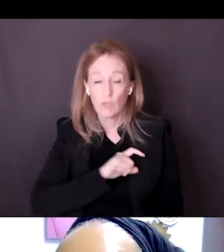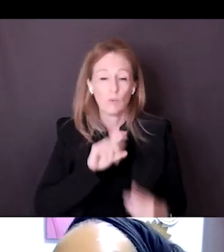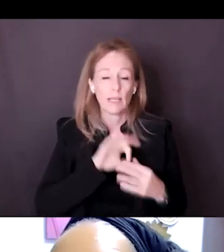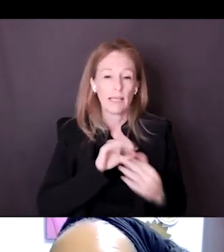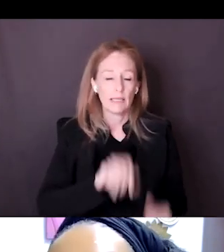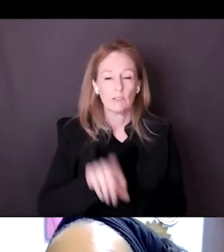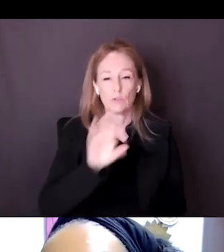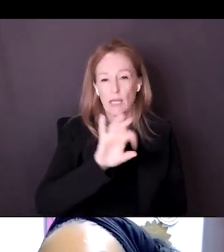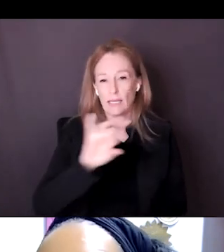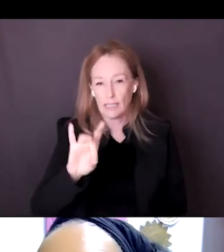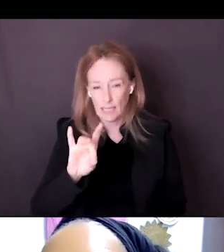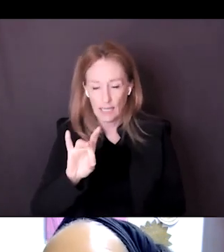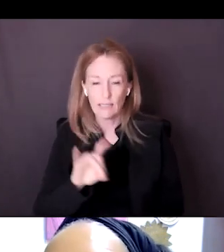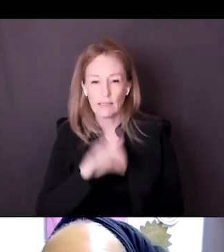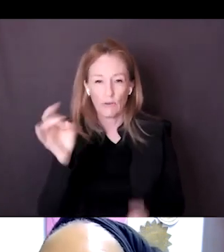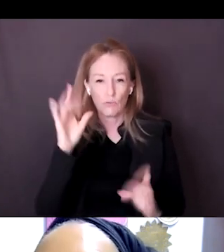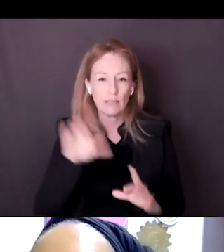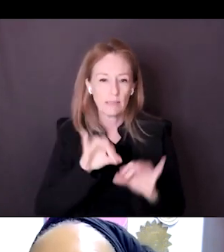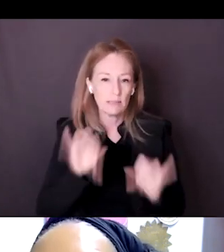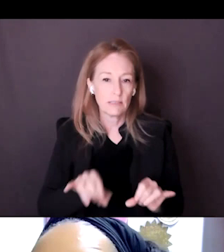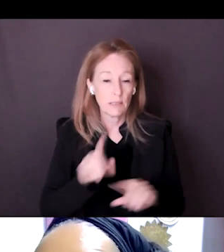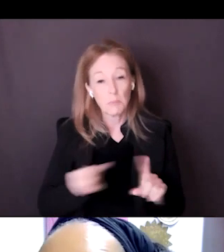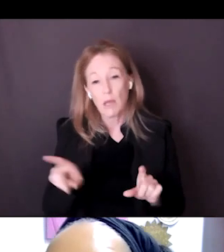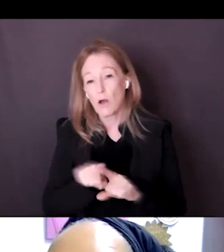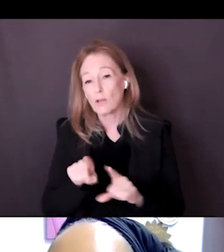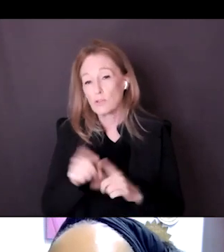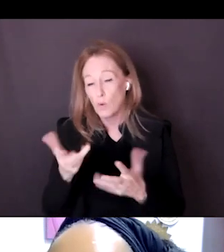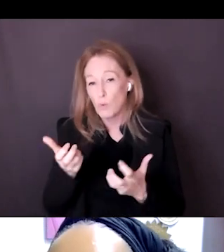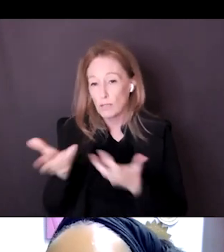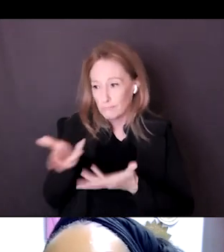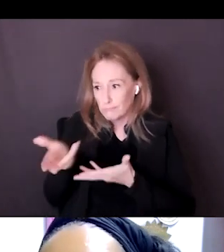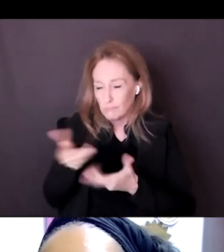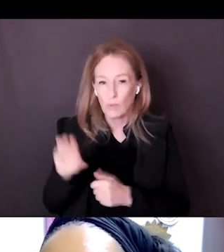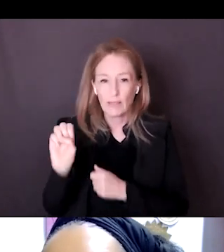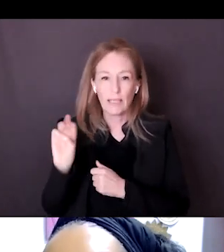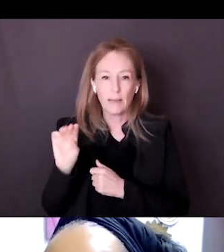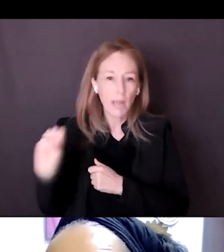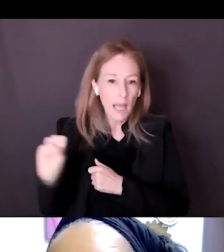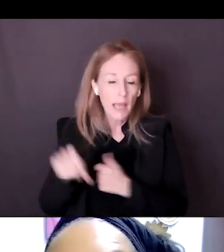BUT WE WANT TO WORK WITH EMS, PARAMEDICS, FIRE FIGHTERS BECAUSE